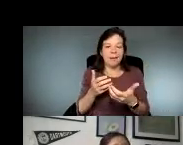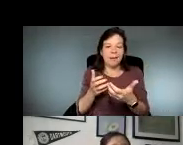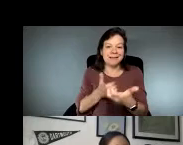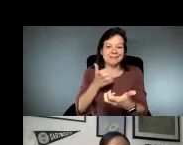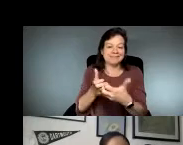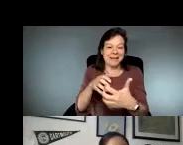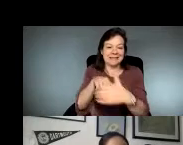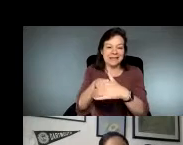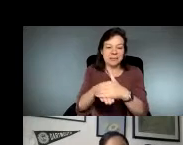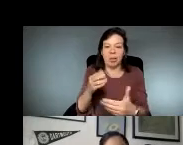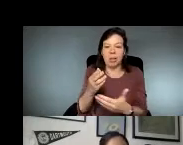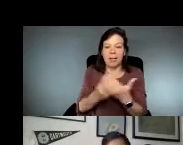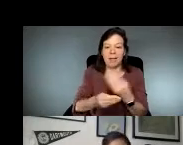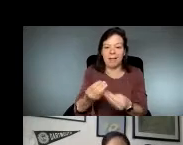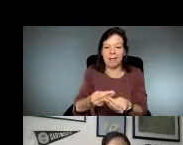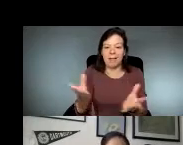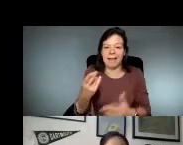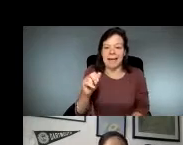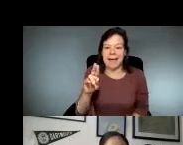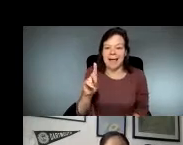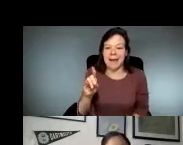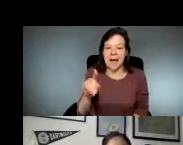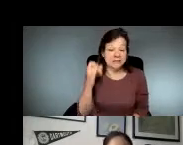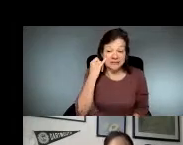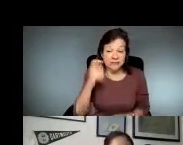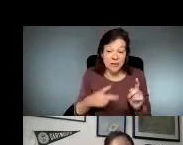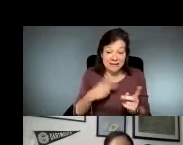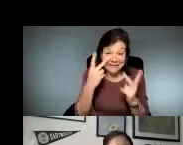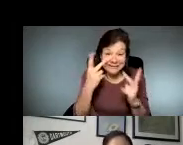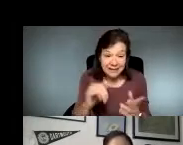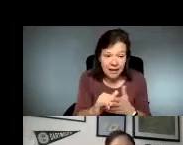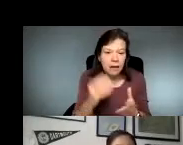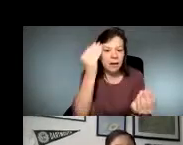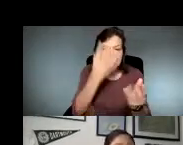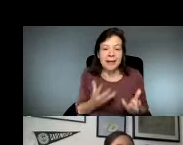please feel free to do whatever you need to, to let me know that I am just talking into the void.